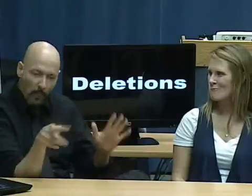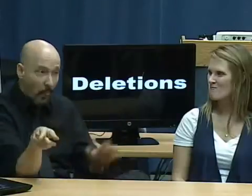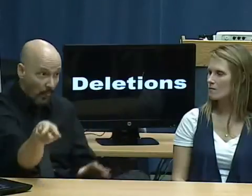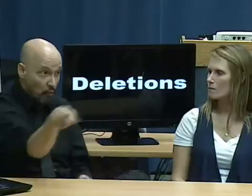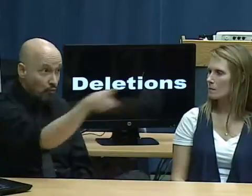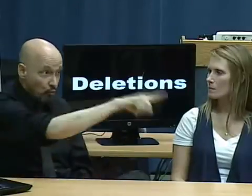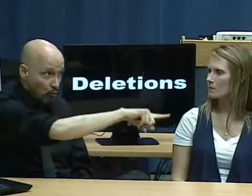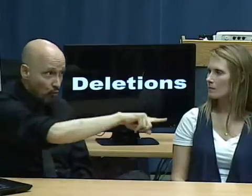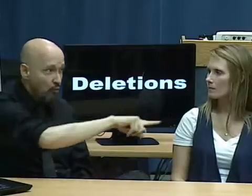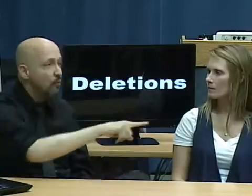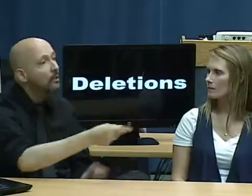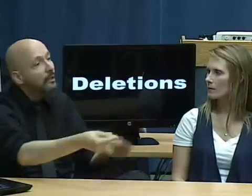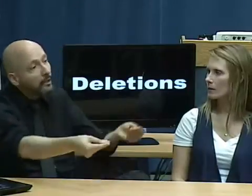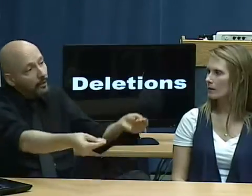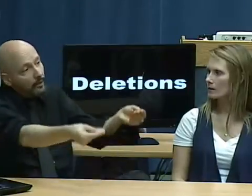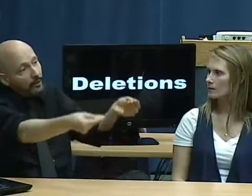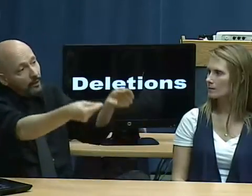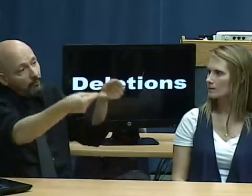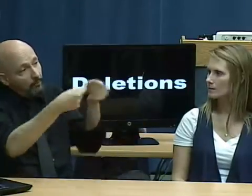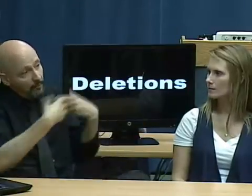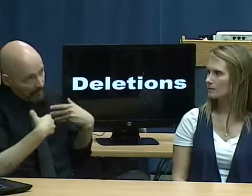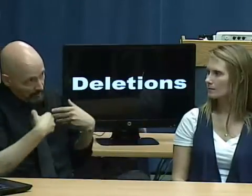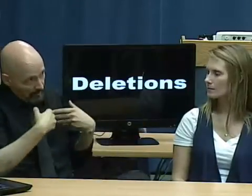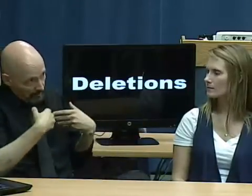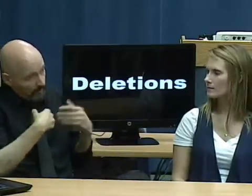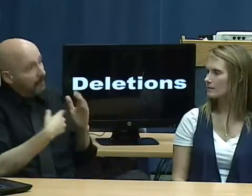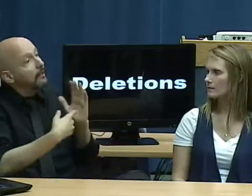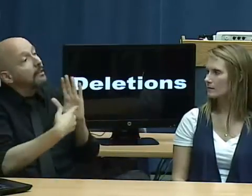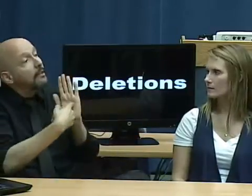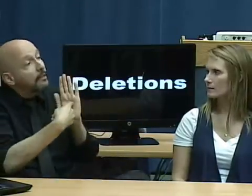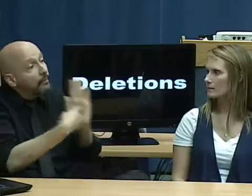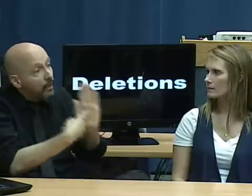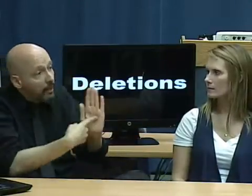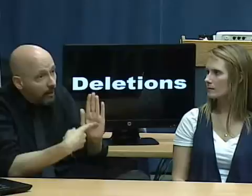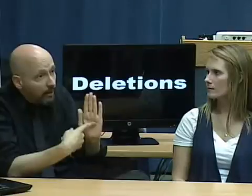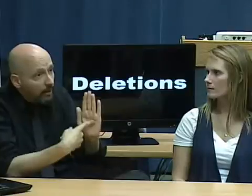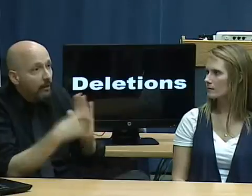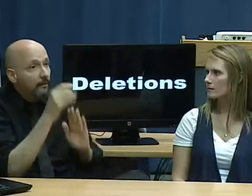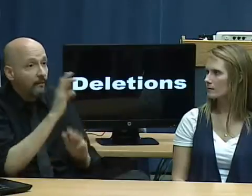I want you all to give me examples